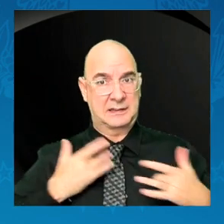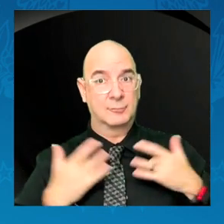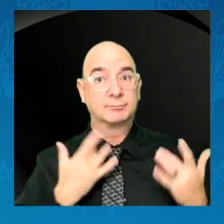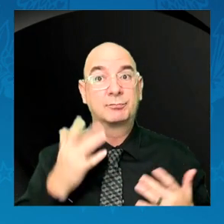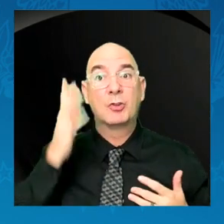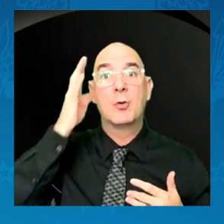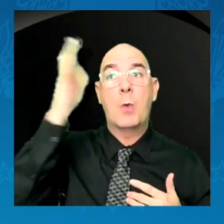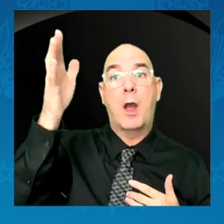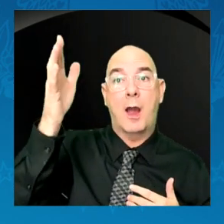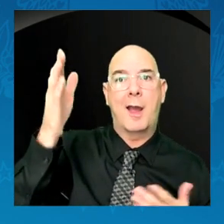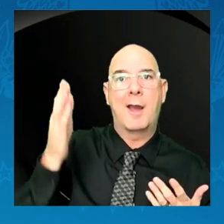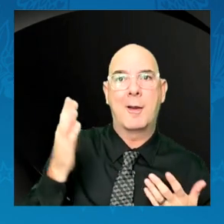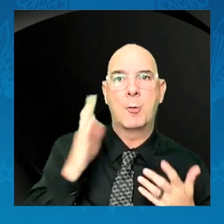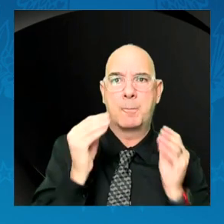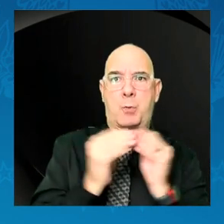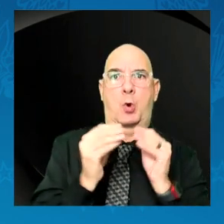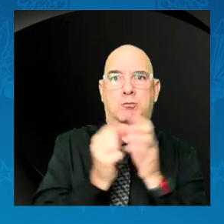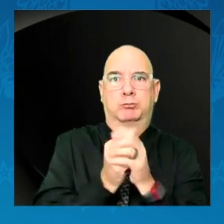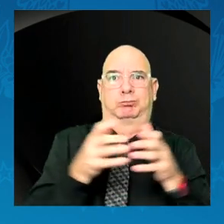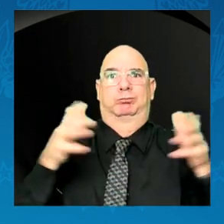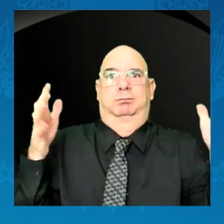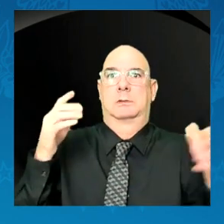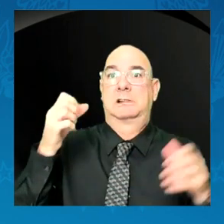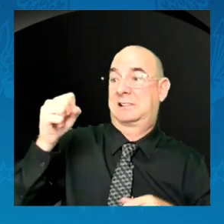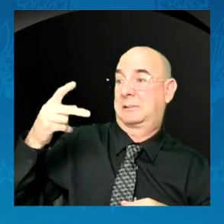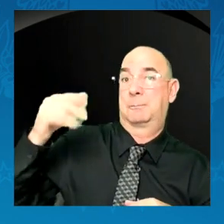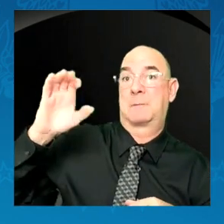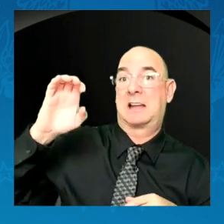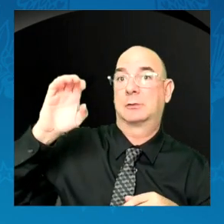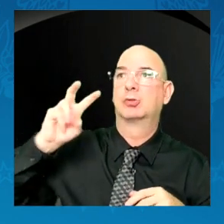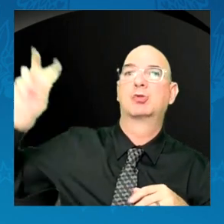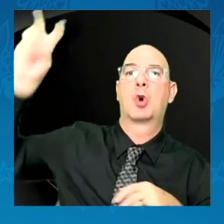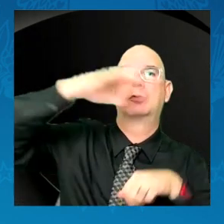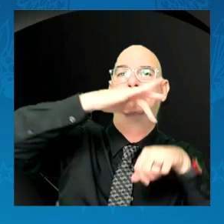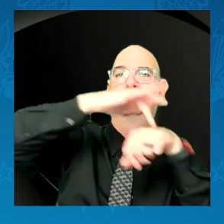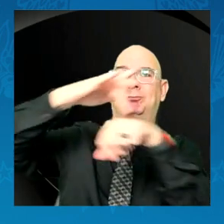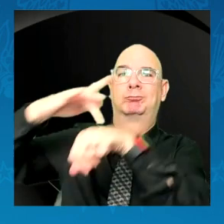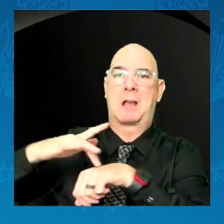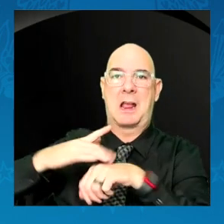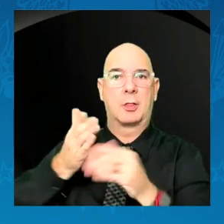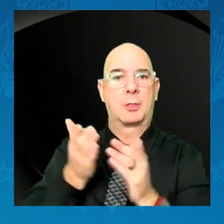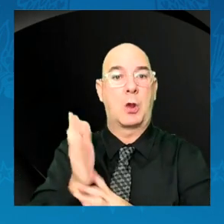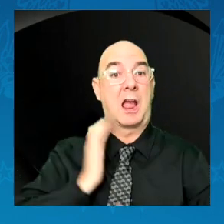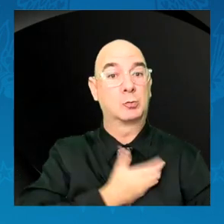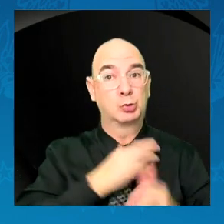with the research that we're doing. Genetic engineering growth promotion is allowing us through innovation